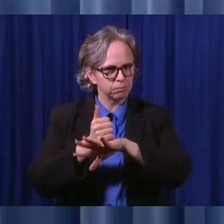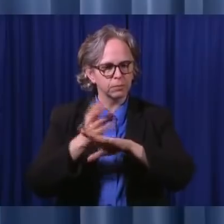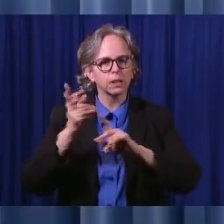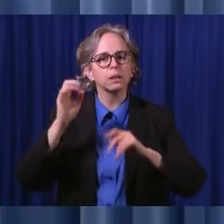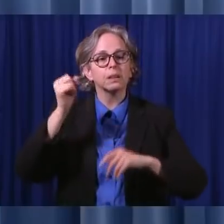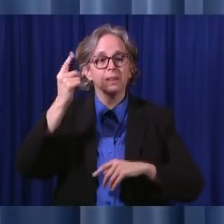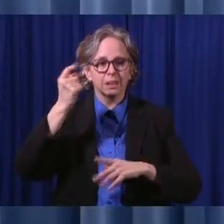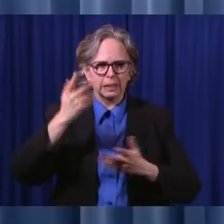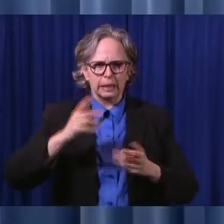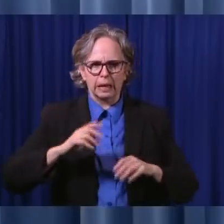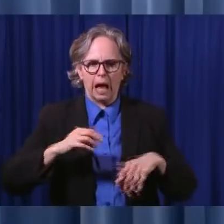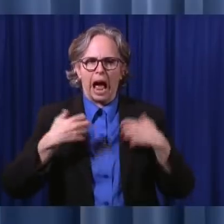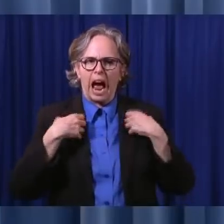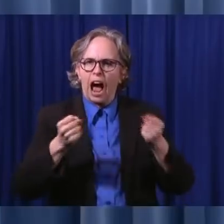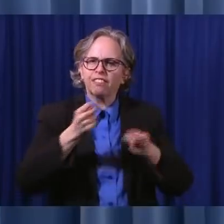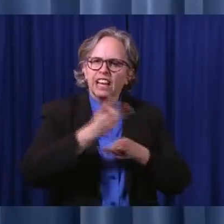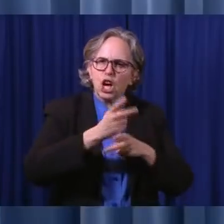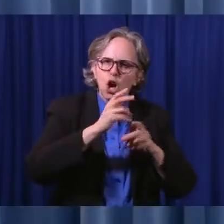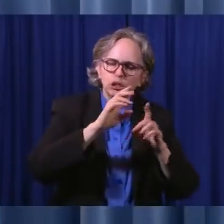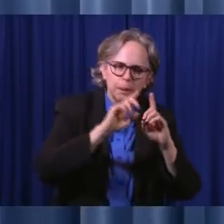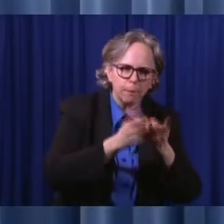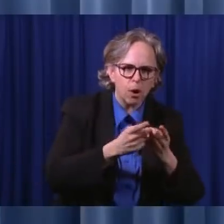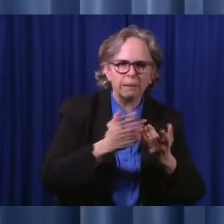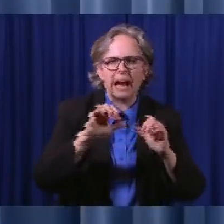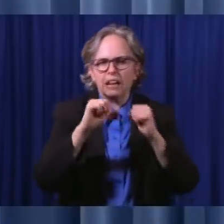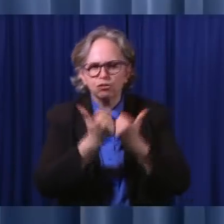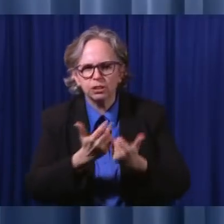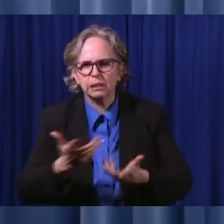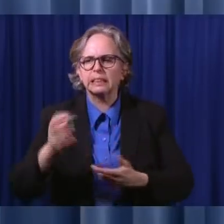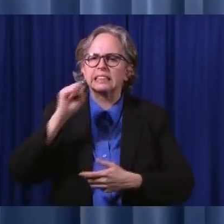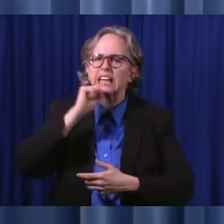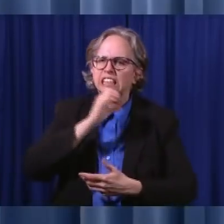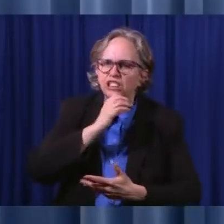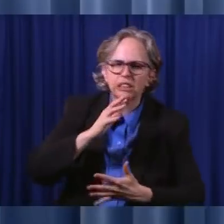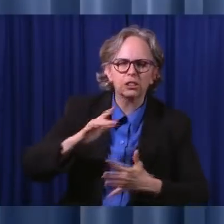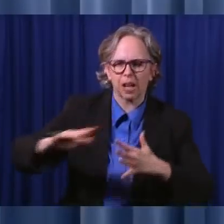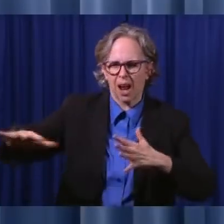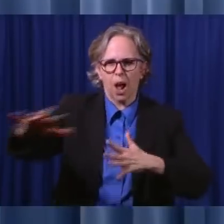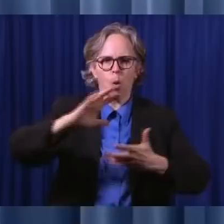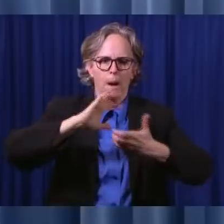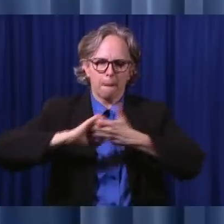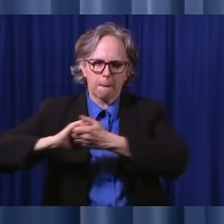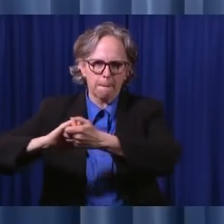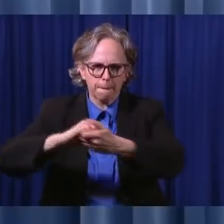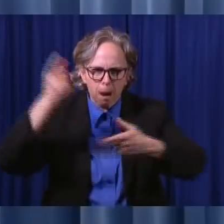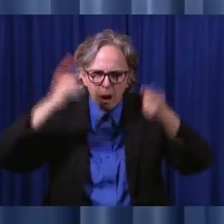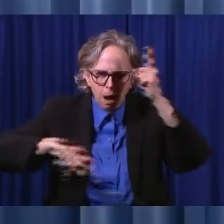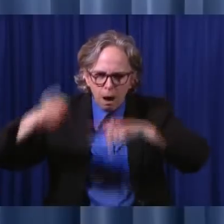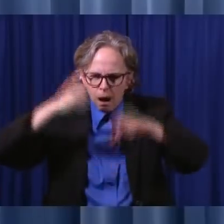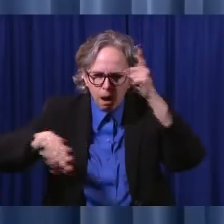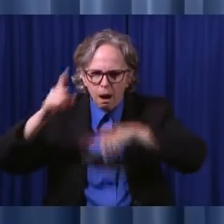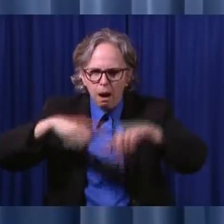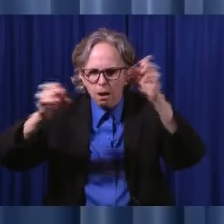JOINTLY DEVELOPED BY THE ACADEMY AND LEADING AGE OF OHIO AND THE